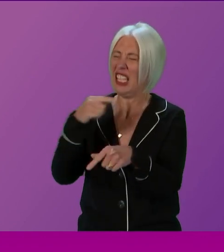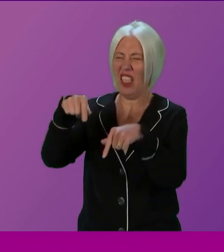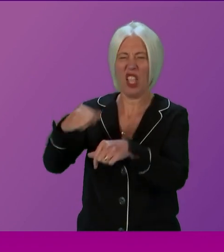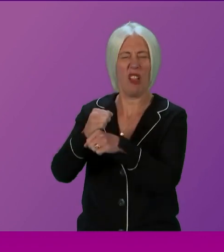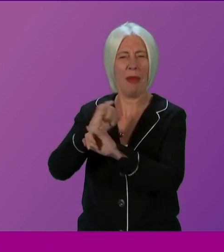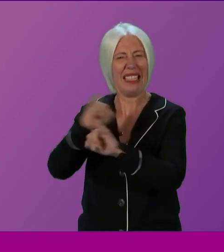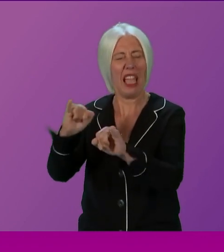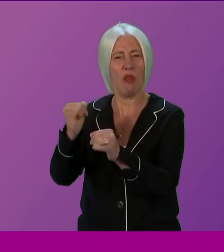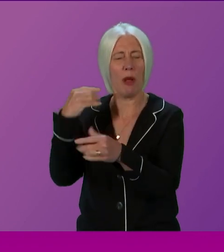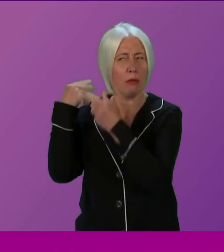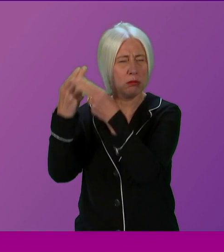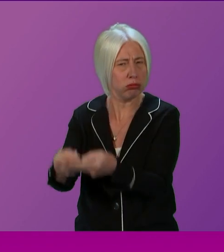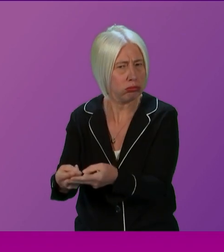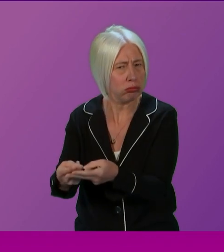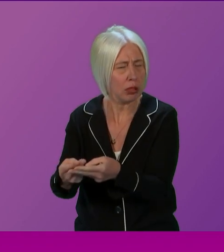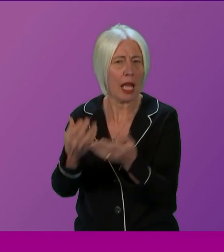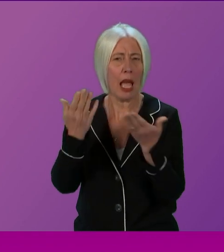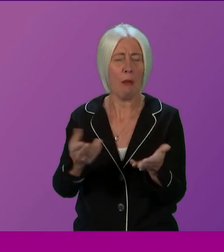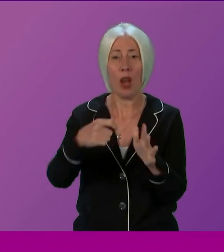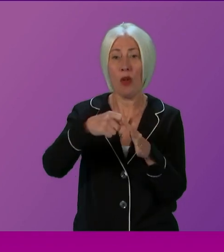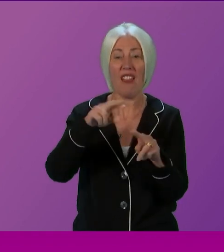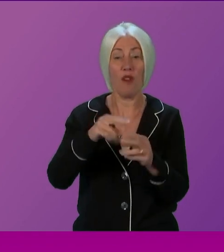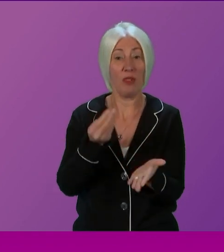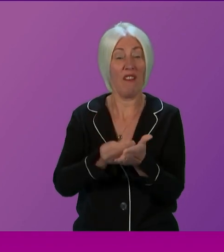the Cabinet Secretary for Finance and the Economy is in an even bigger guddle. She cannot decide